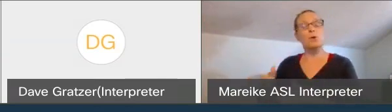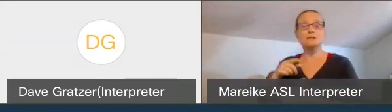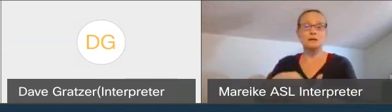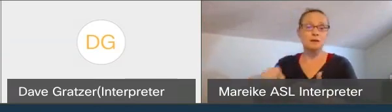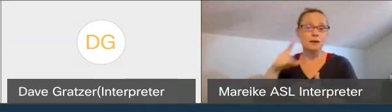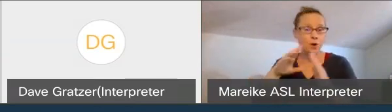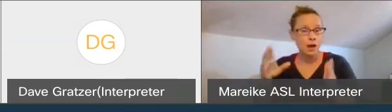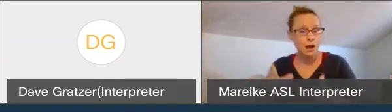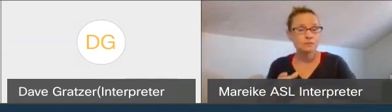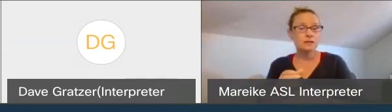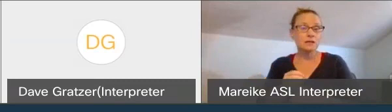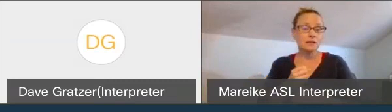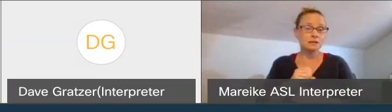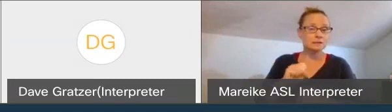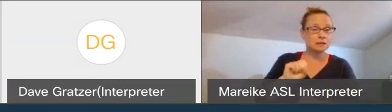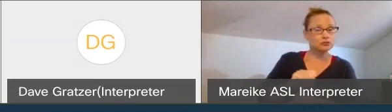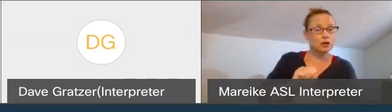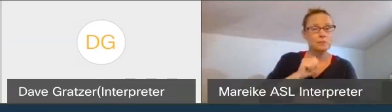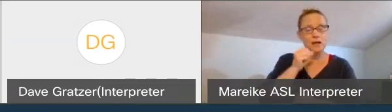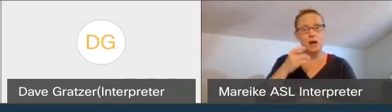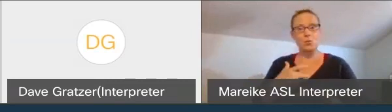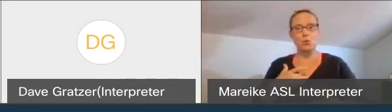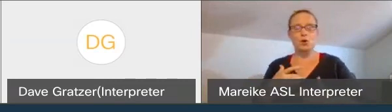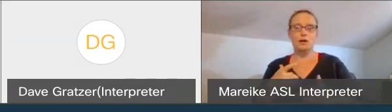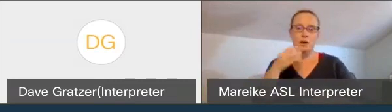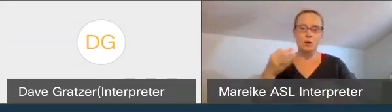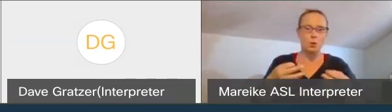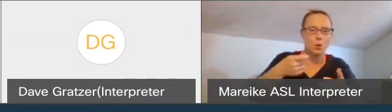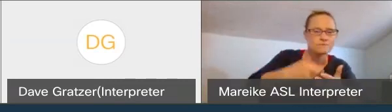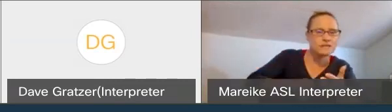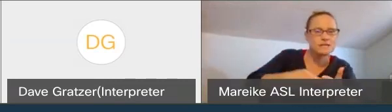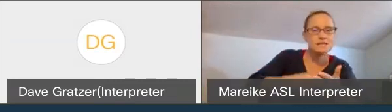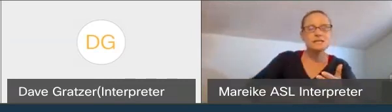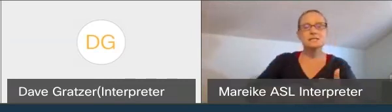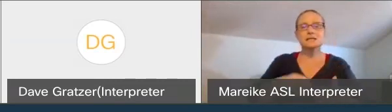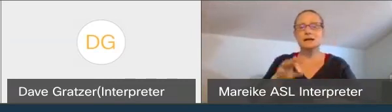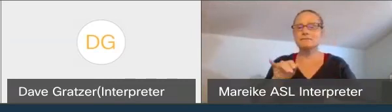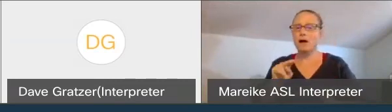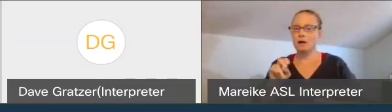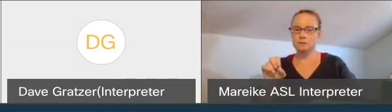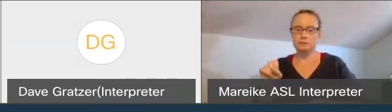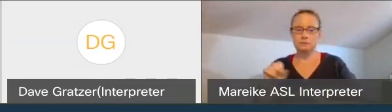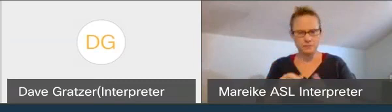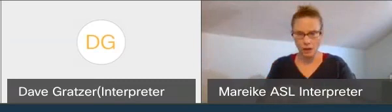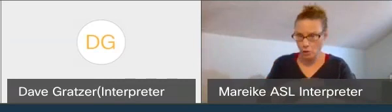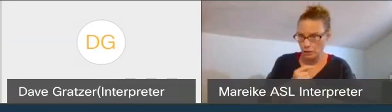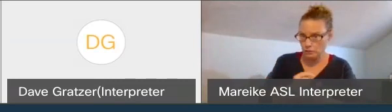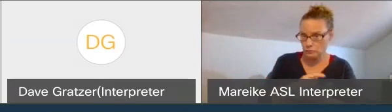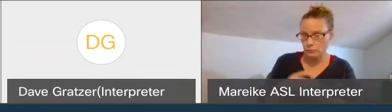obtaining safe jobs, and not having to worry about a plethora of court fees and fines. "How long is a treatment program?" Due to Medicaid-funded health insurance,